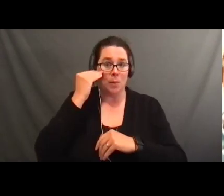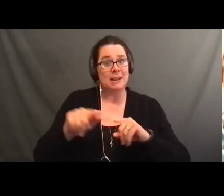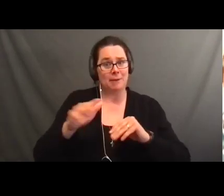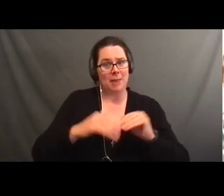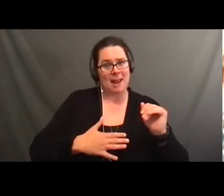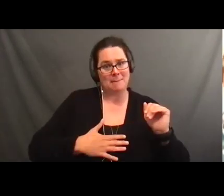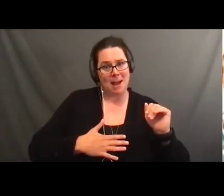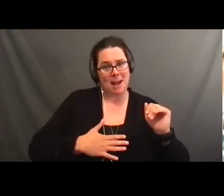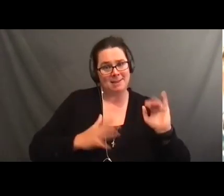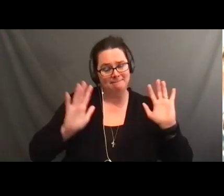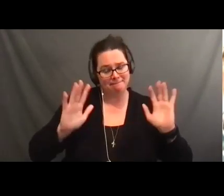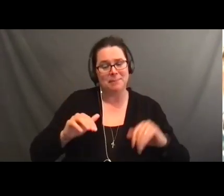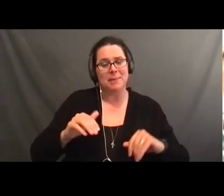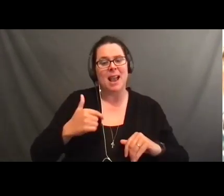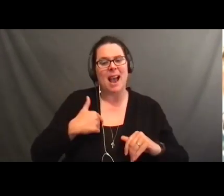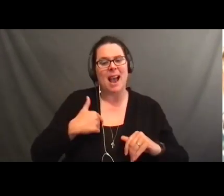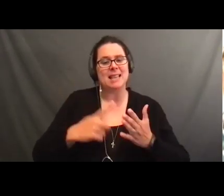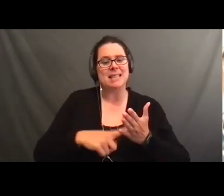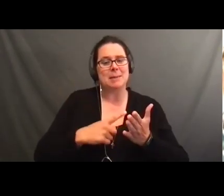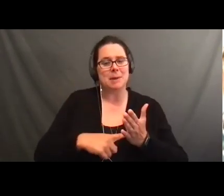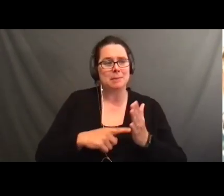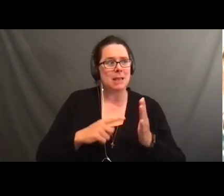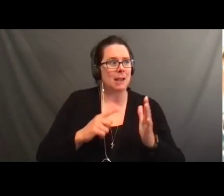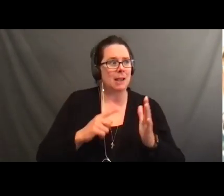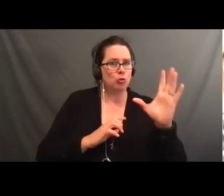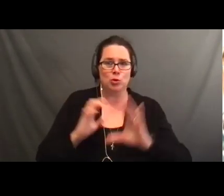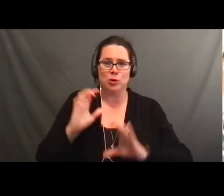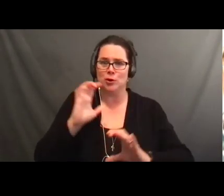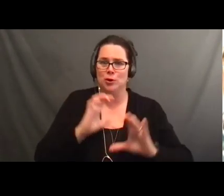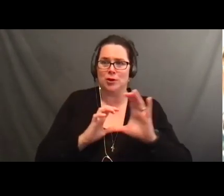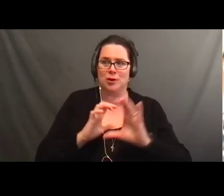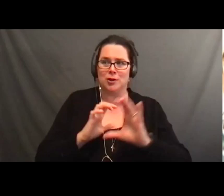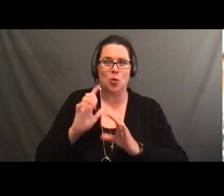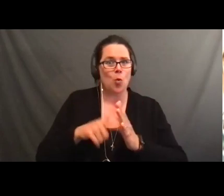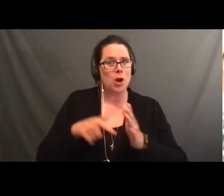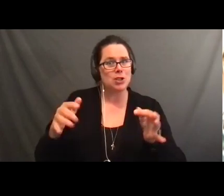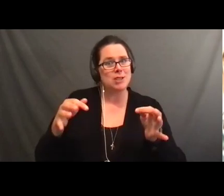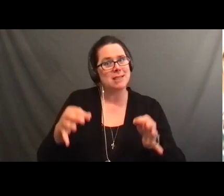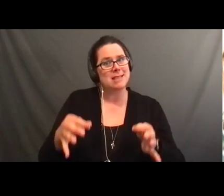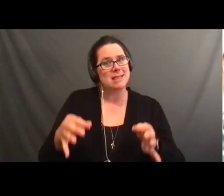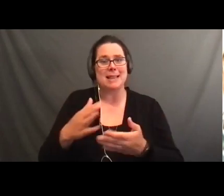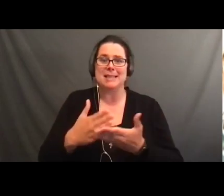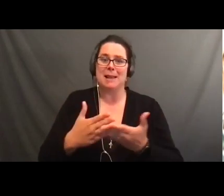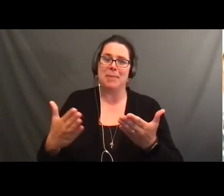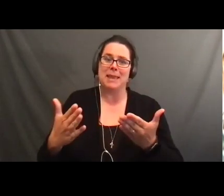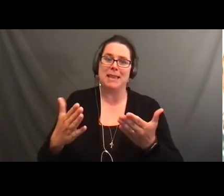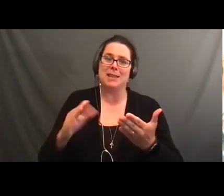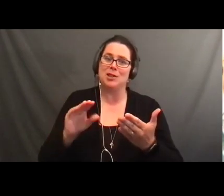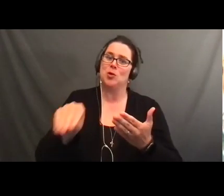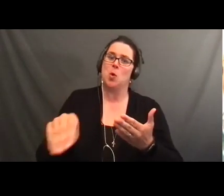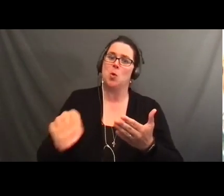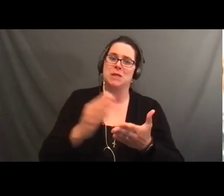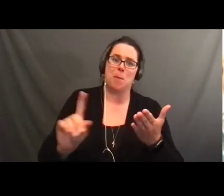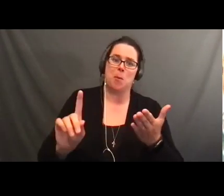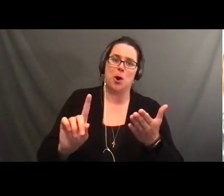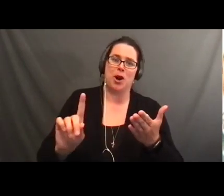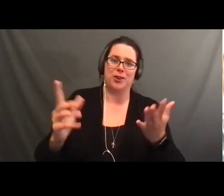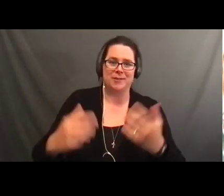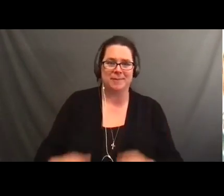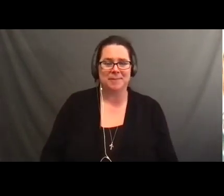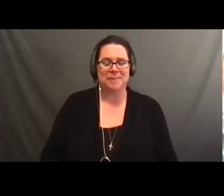And I have to sometimes search for what she's decided something should go somewhere.